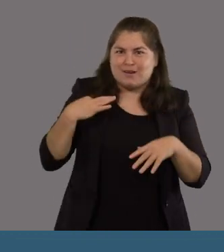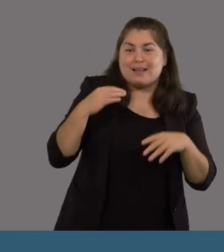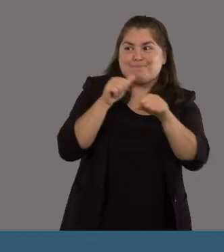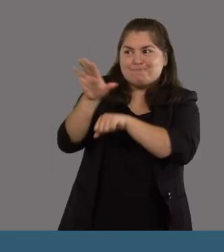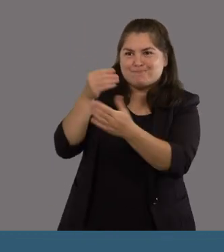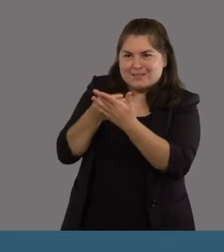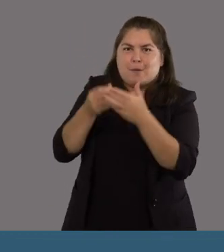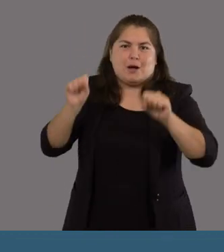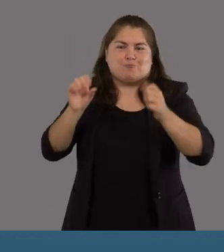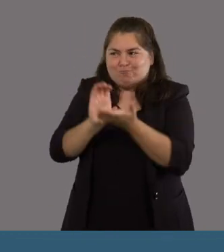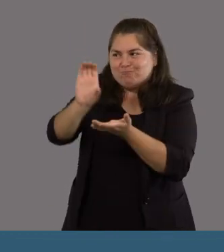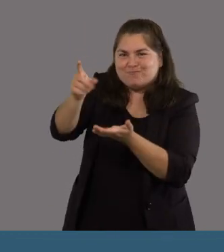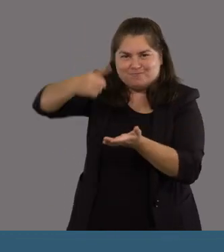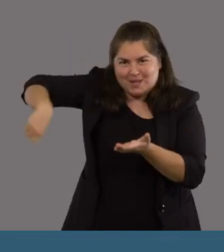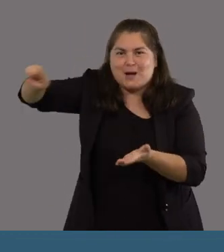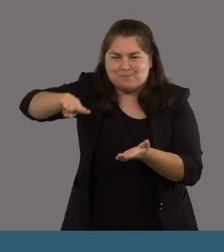from applicants as possible are funded.